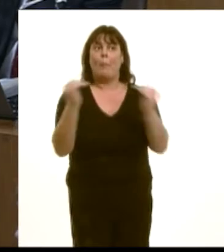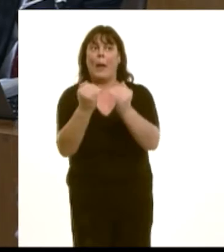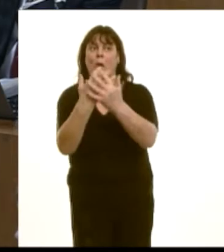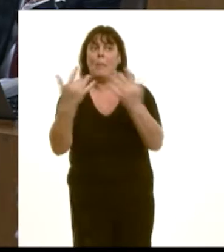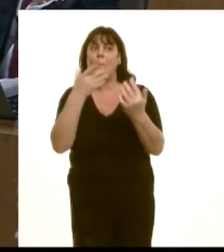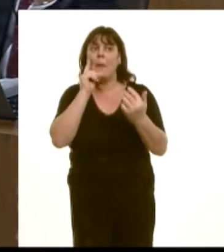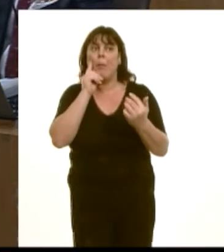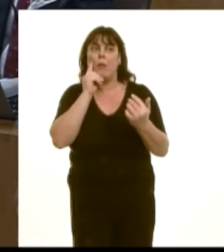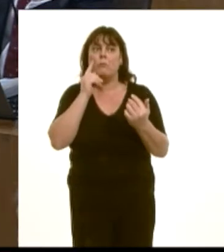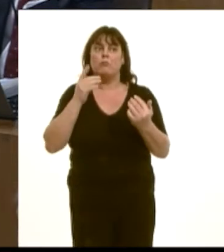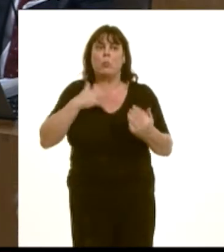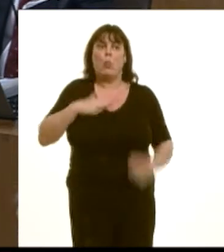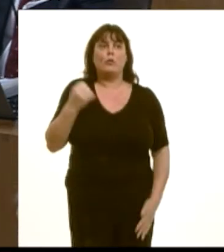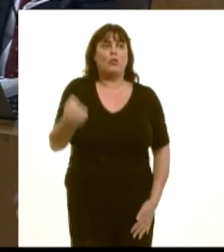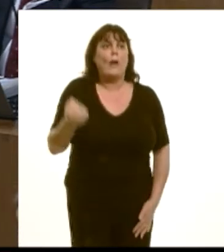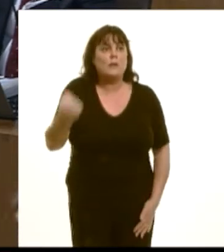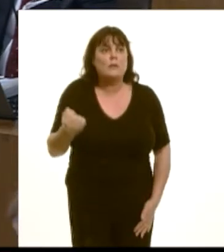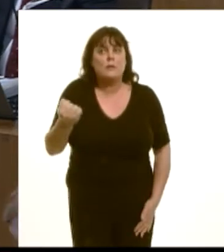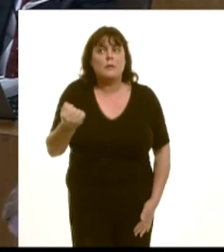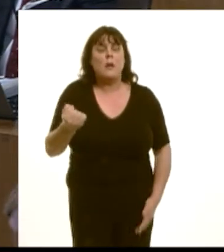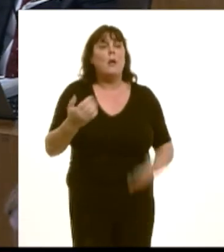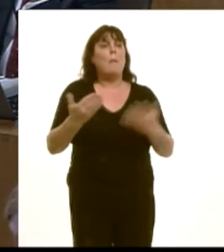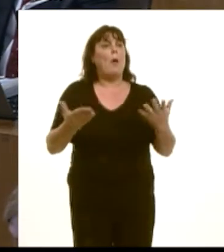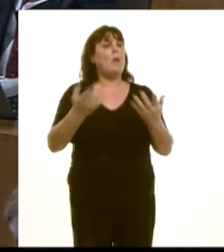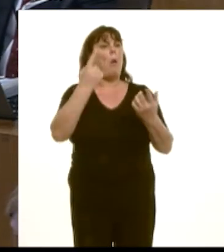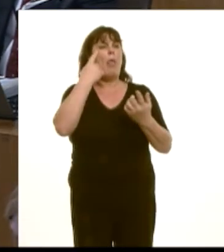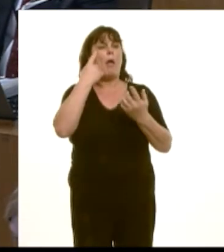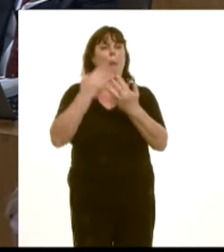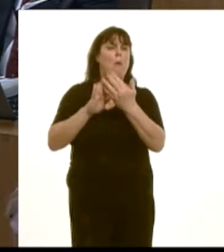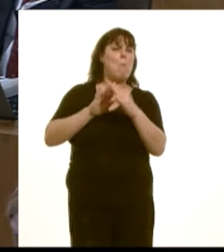modelling is that we would expect, given the projection of passenger numbers, that the